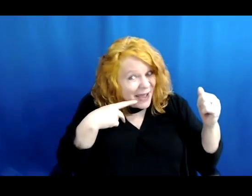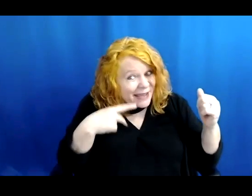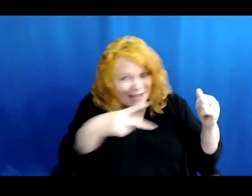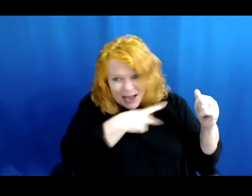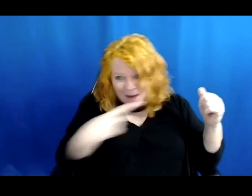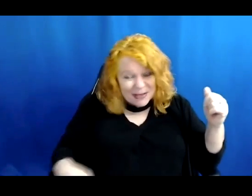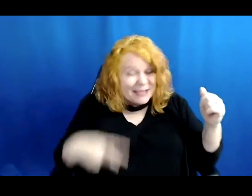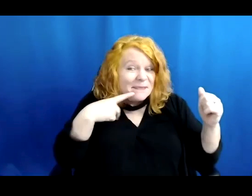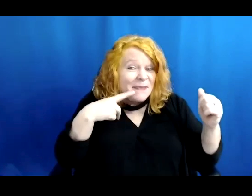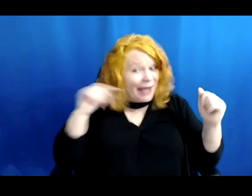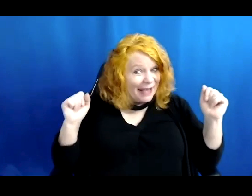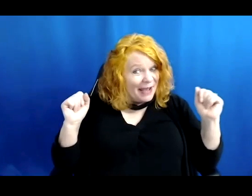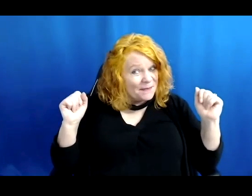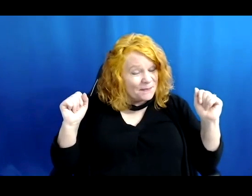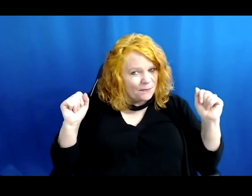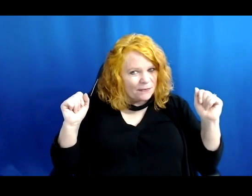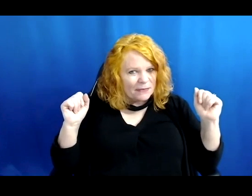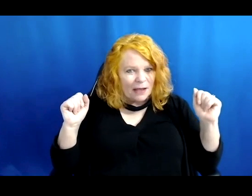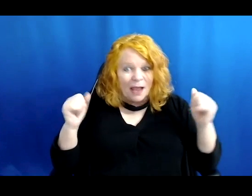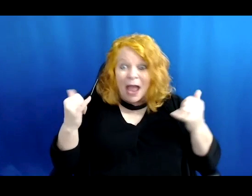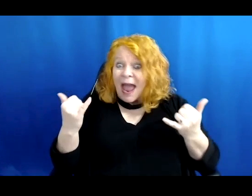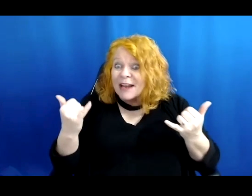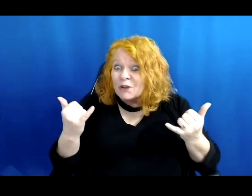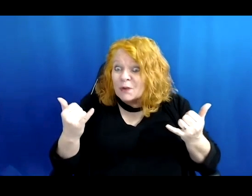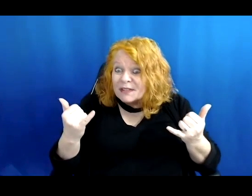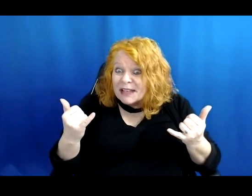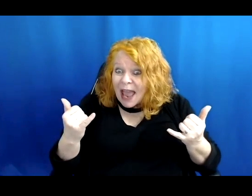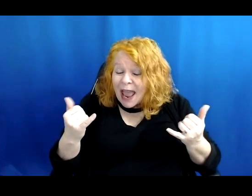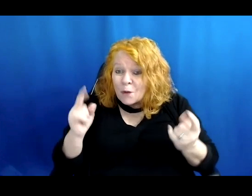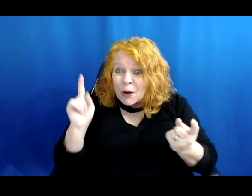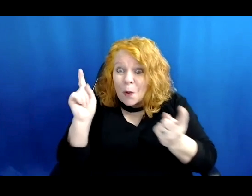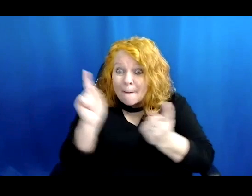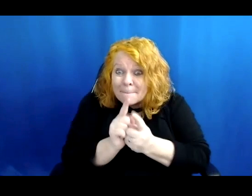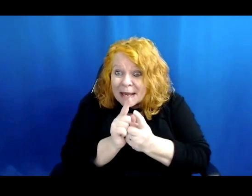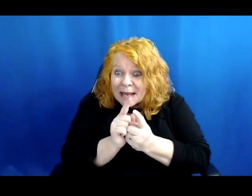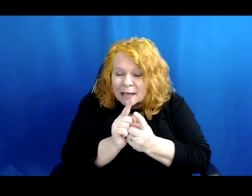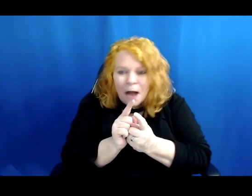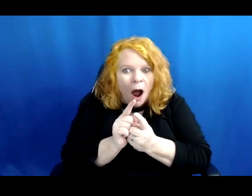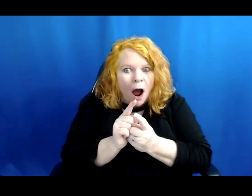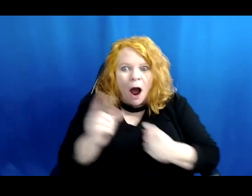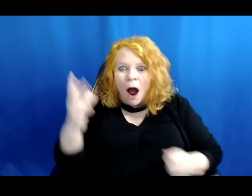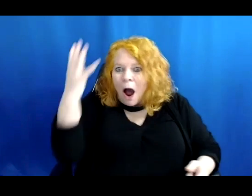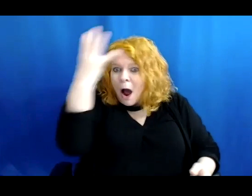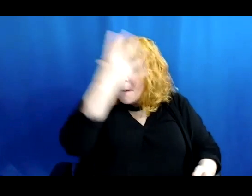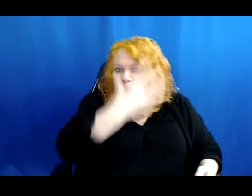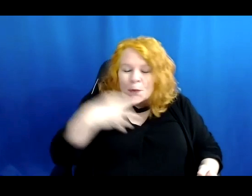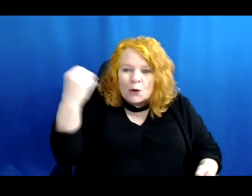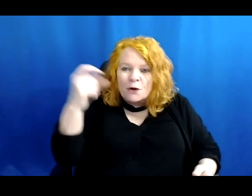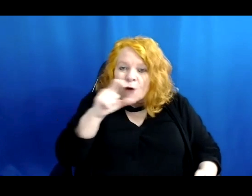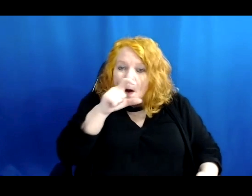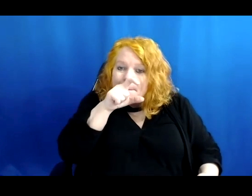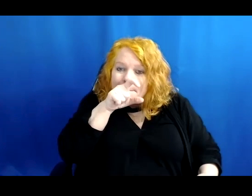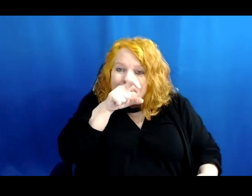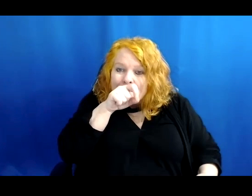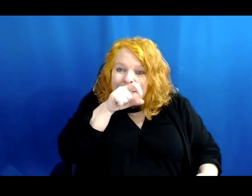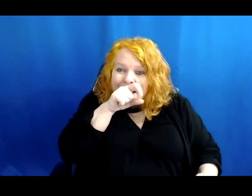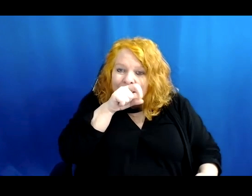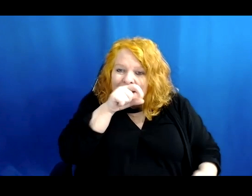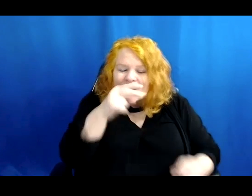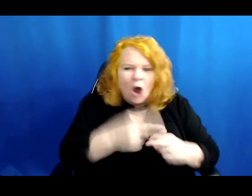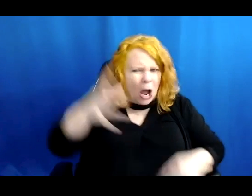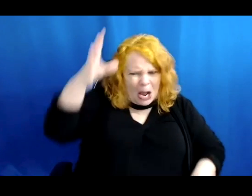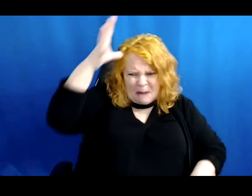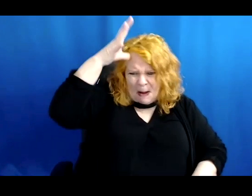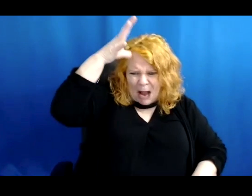And now today we are going to meet a beautiful parrot called Papa the One-Winged Parrot,